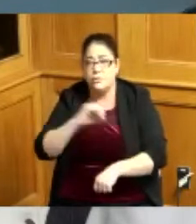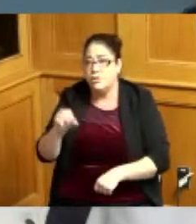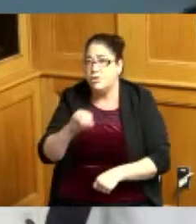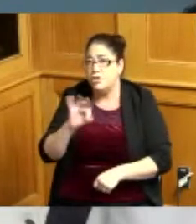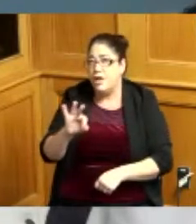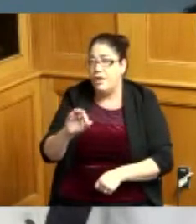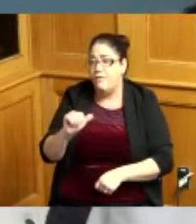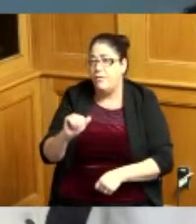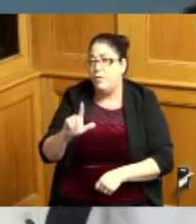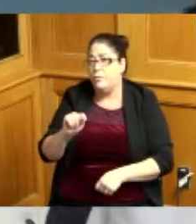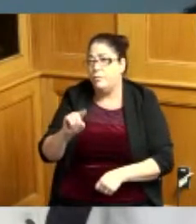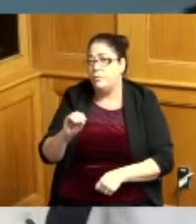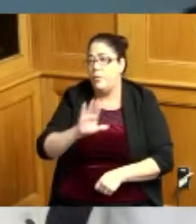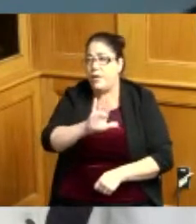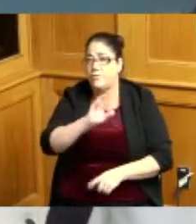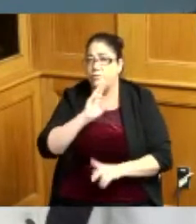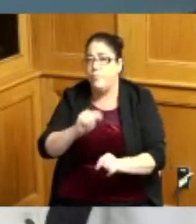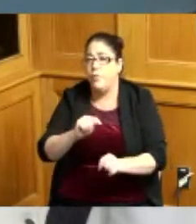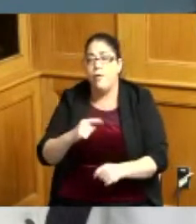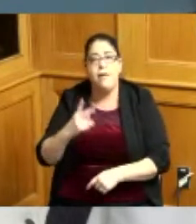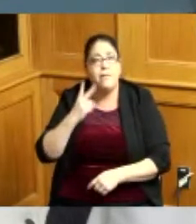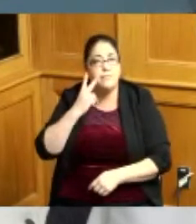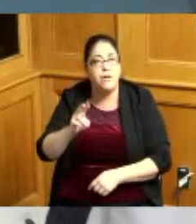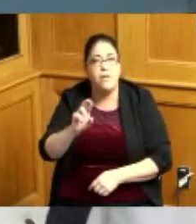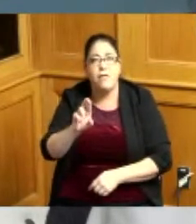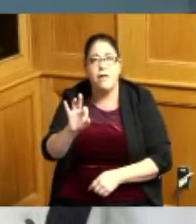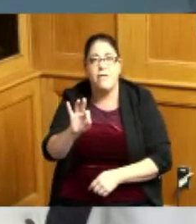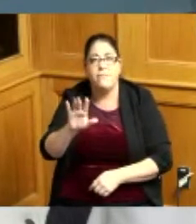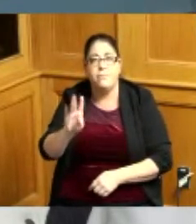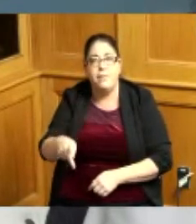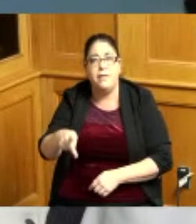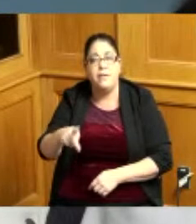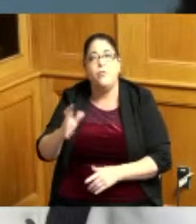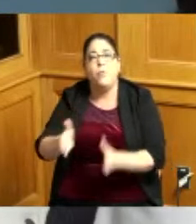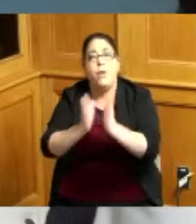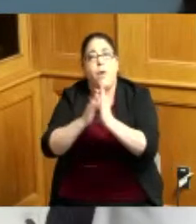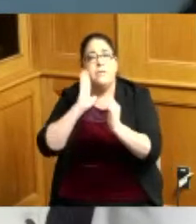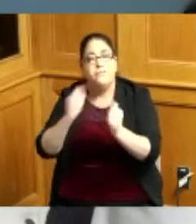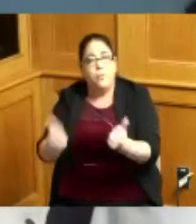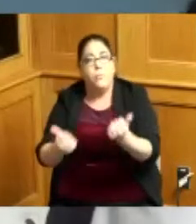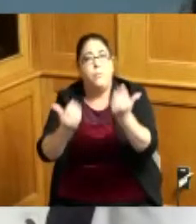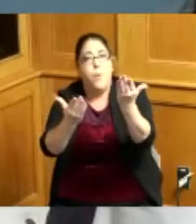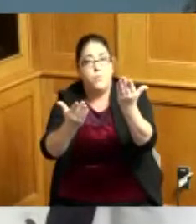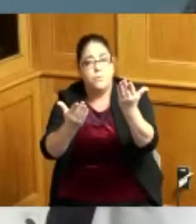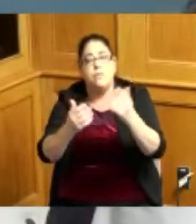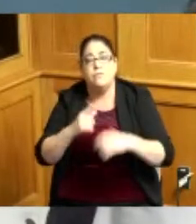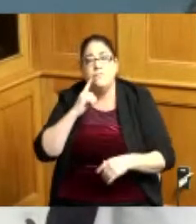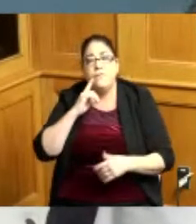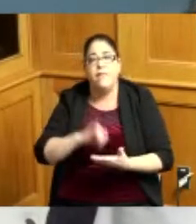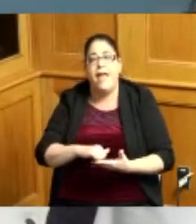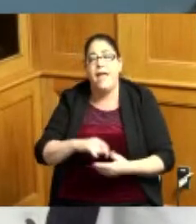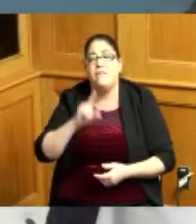his report that there's a RFP I guess going out where we will be launching a home repair program